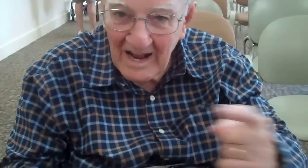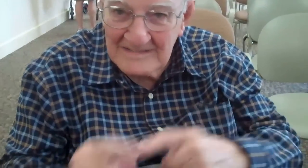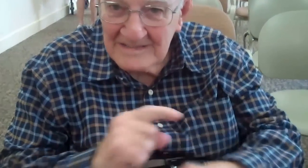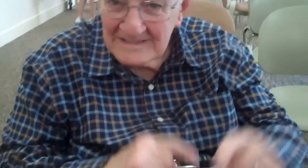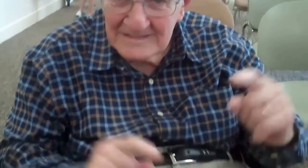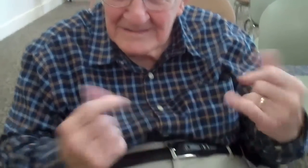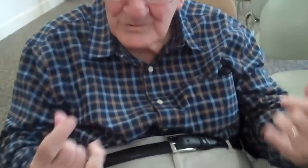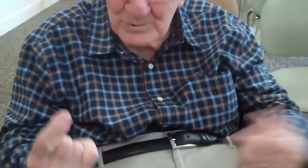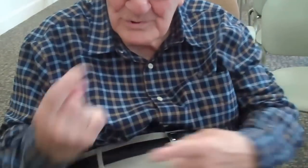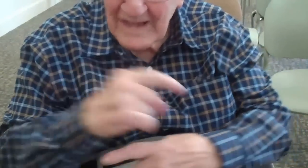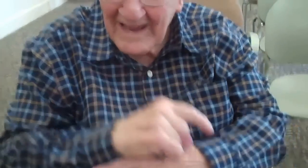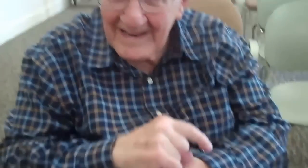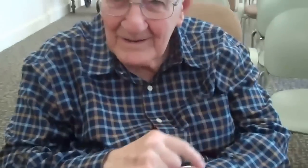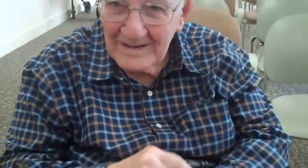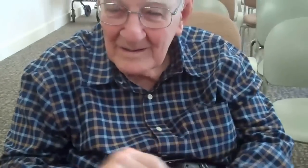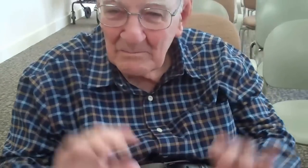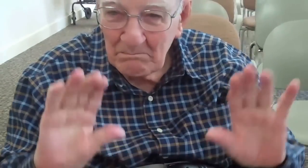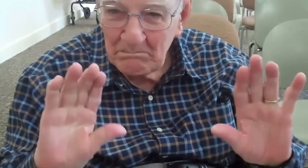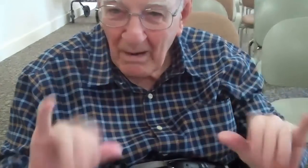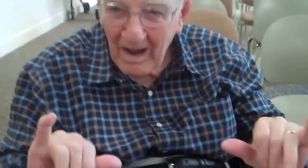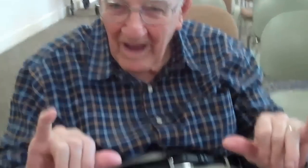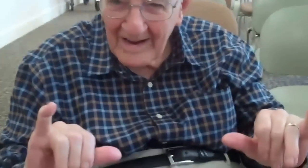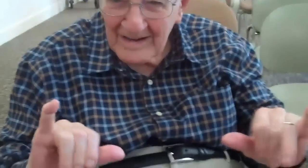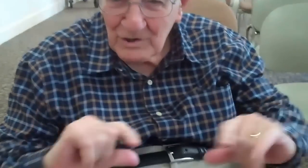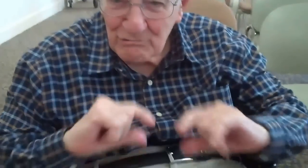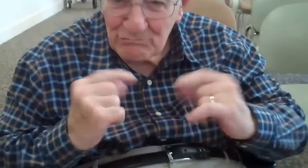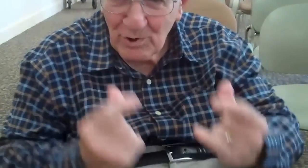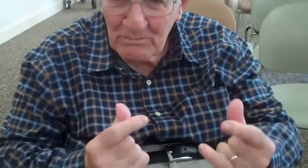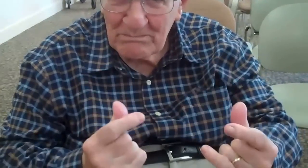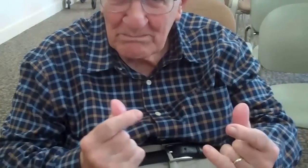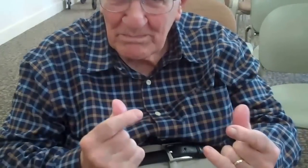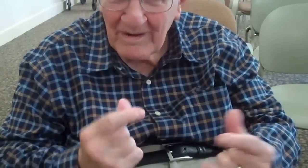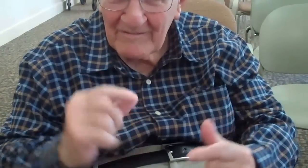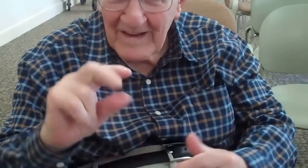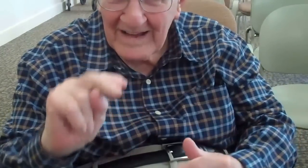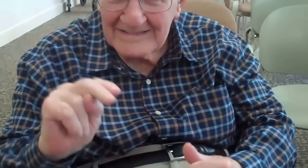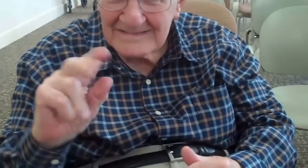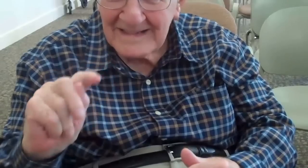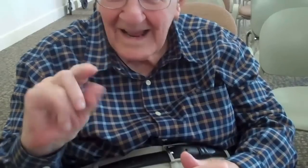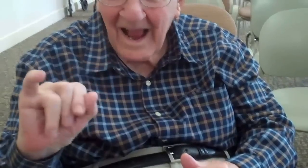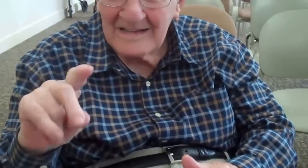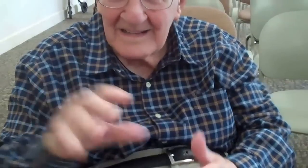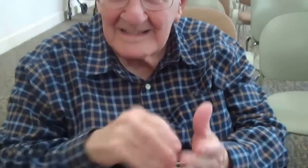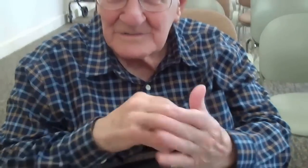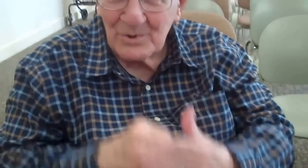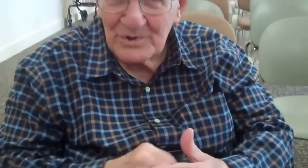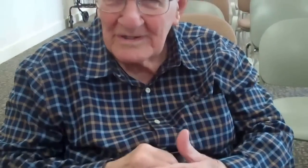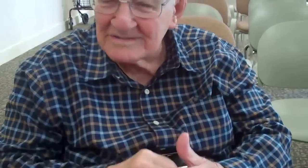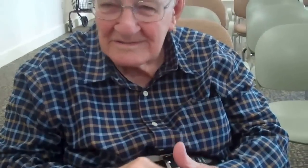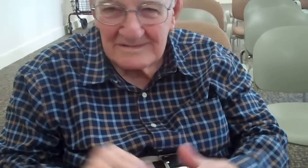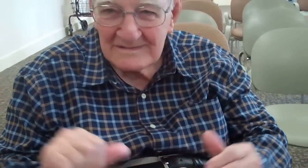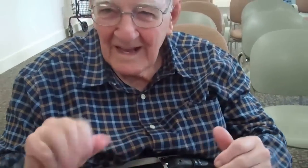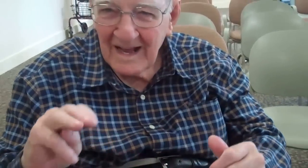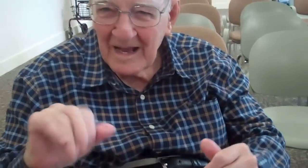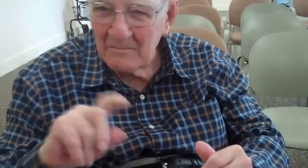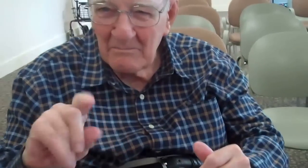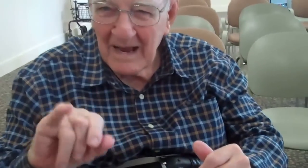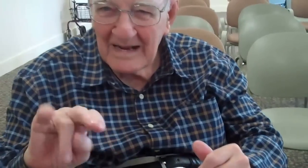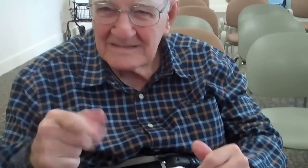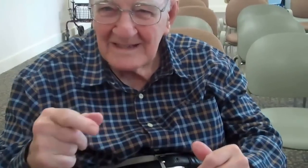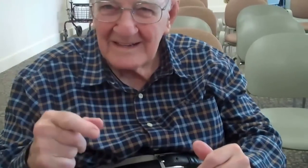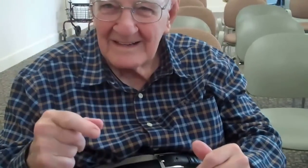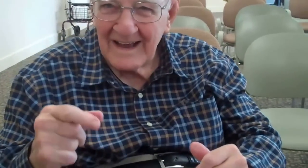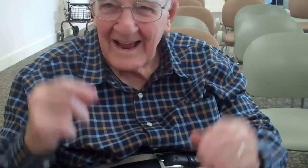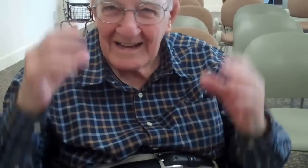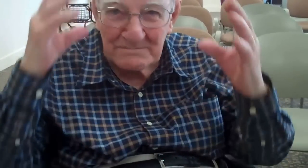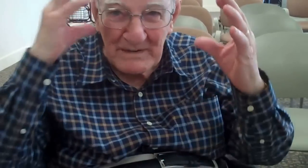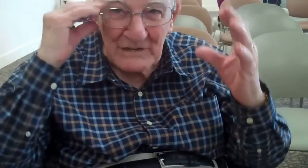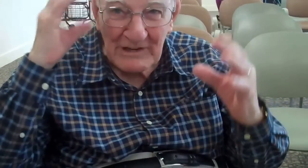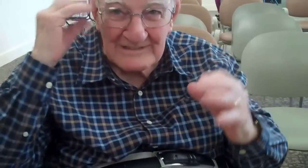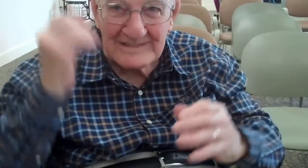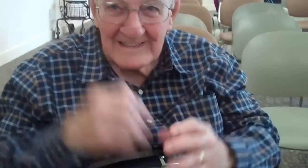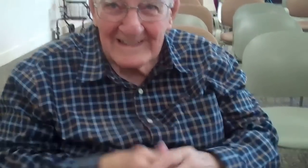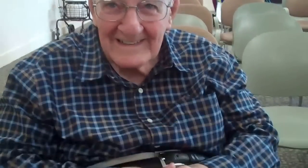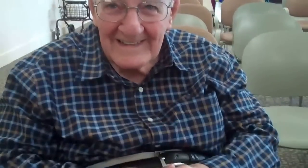Watching Dangerous Signs today by a group of NTID students was an amazing experience.